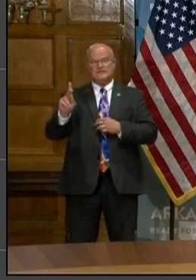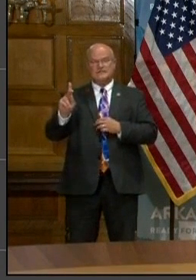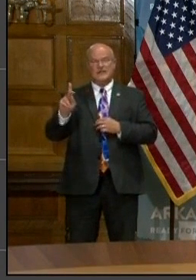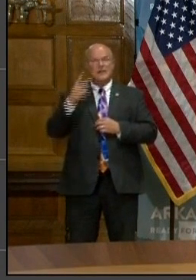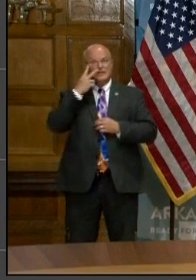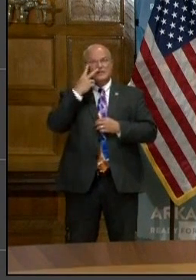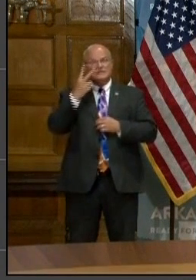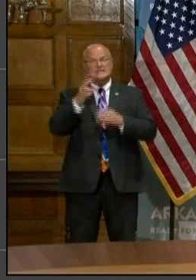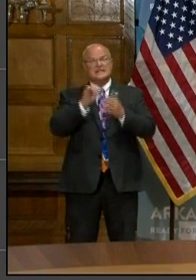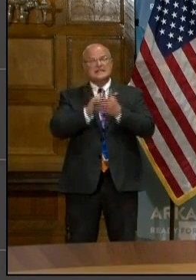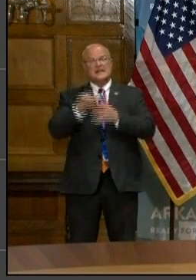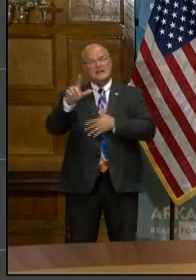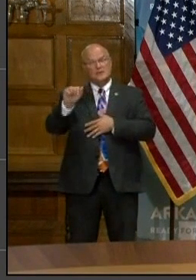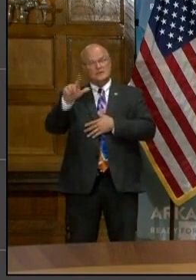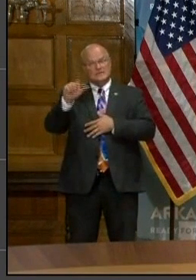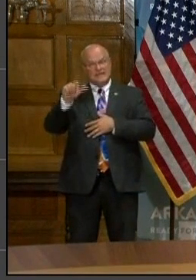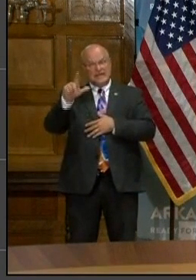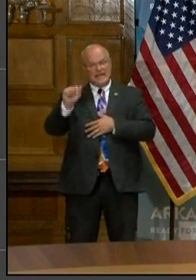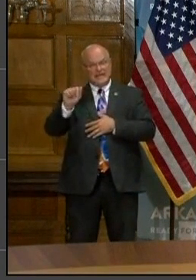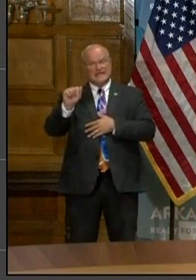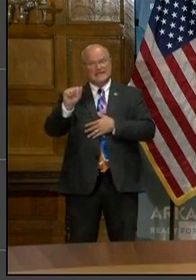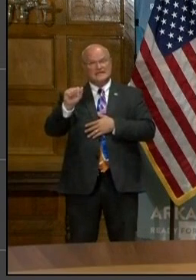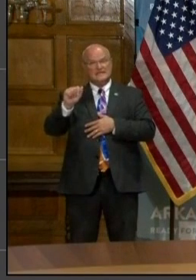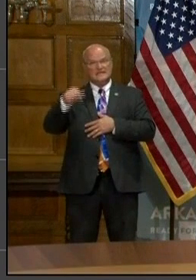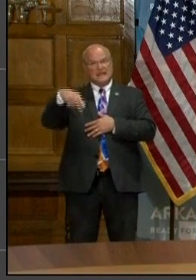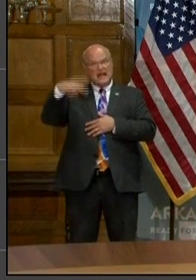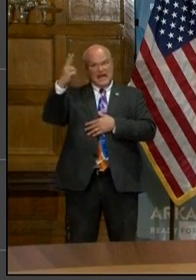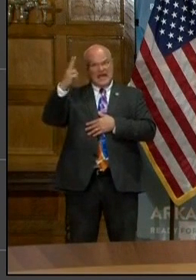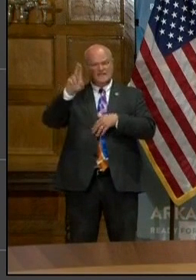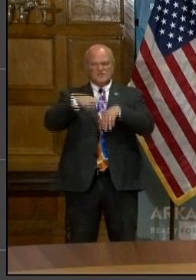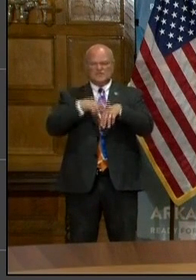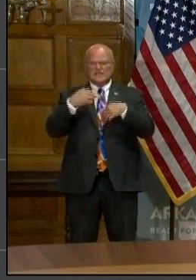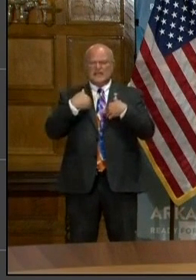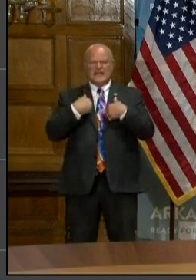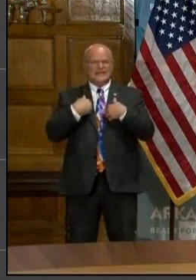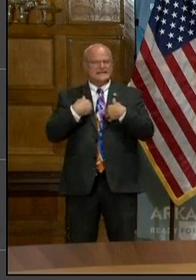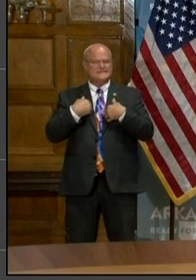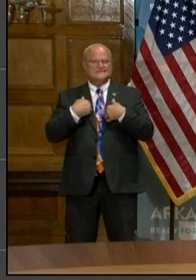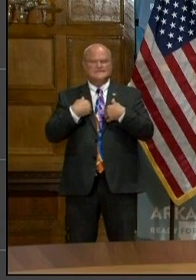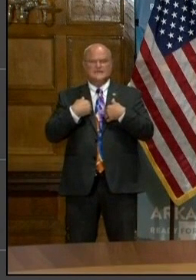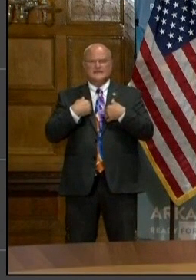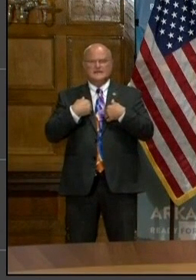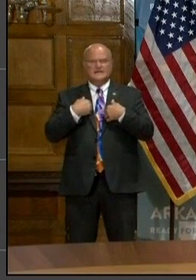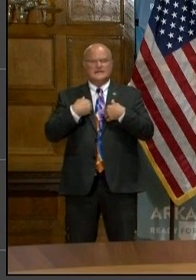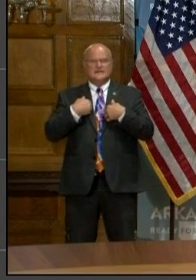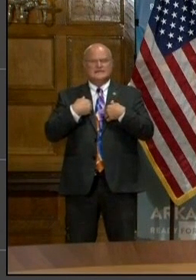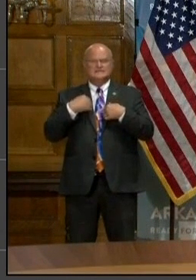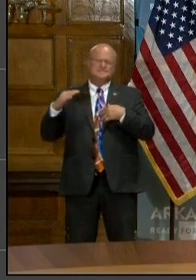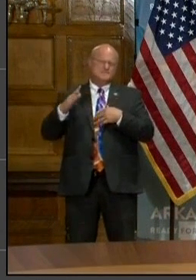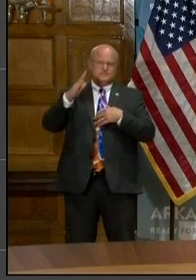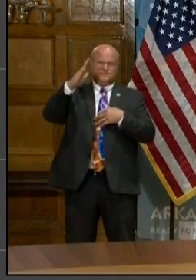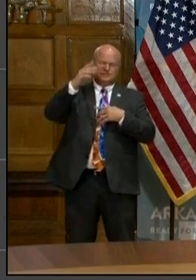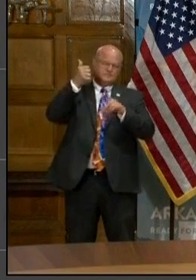IN APRIL YOU CAN SEE WE ARE IN THE LOWER TIER. THE YELLOW FOR ARKANSAS.